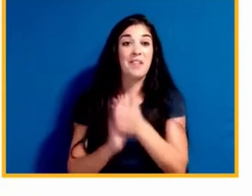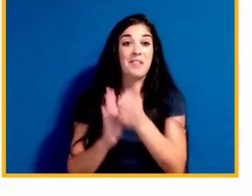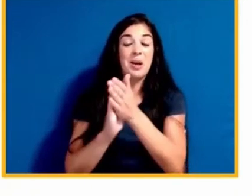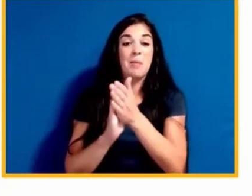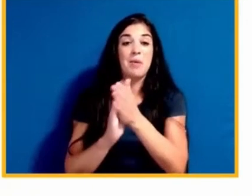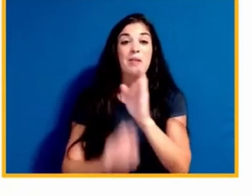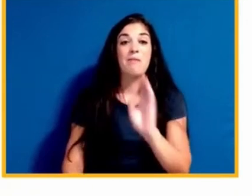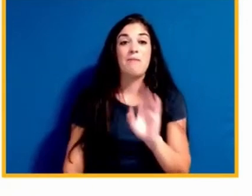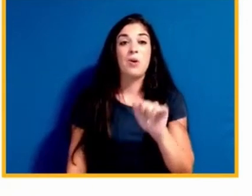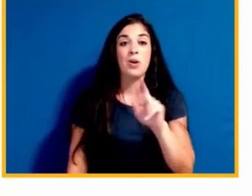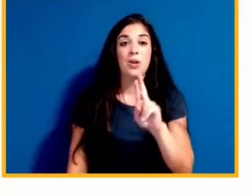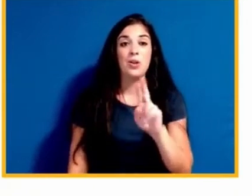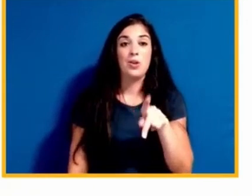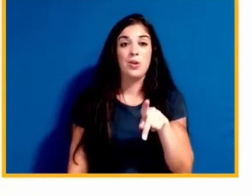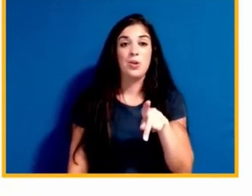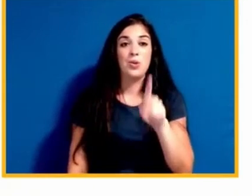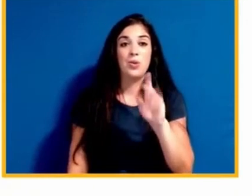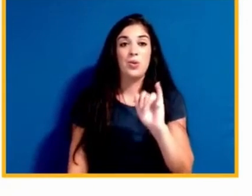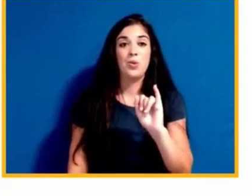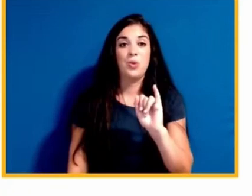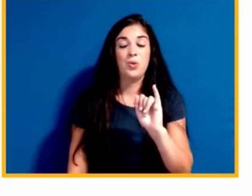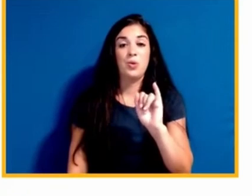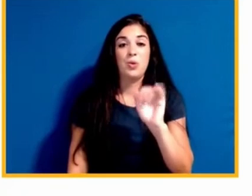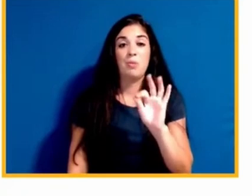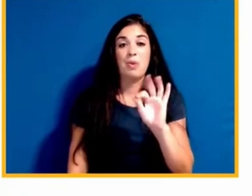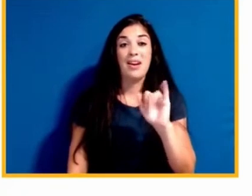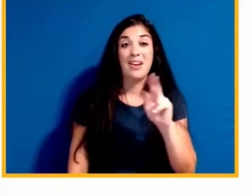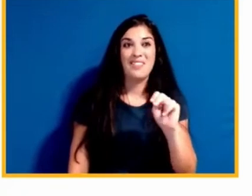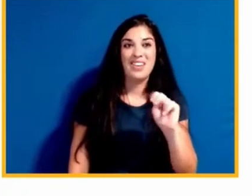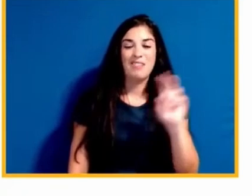Yu Puffin for another amazing performance once again on Anthrocon's